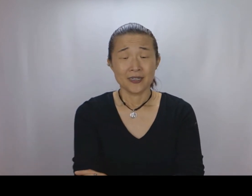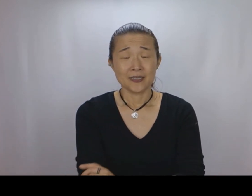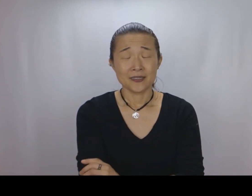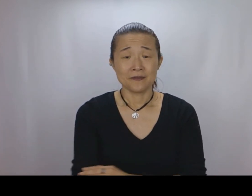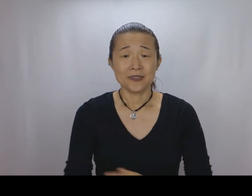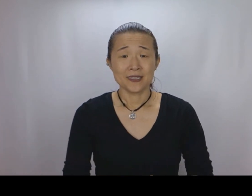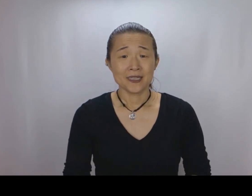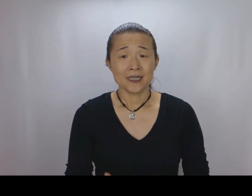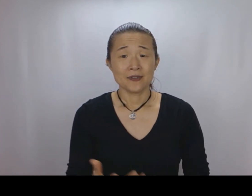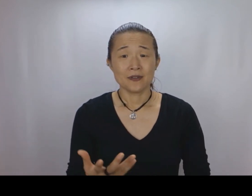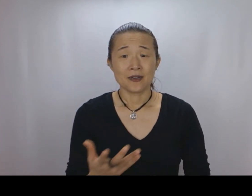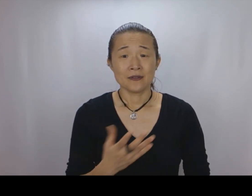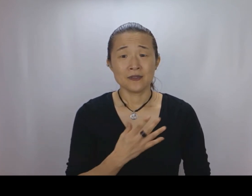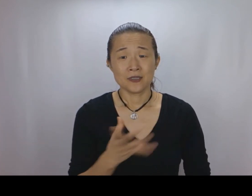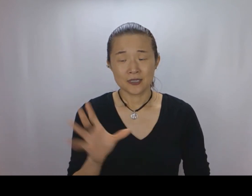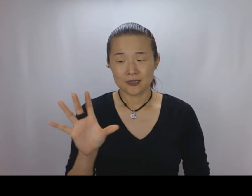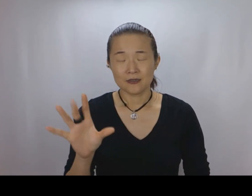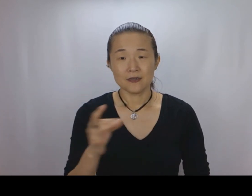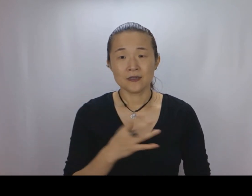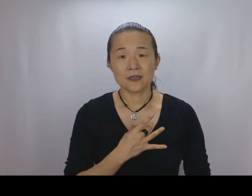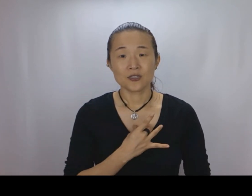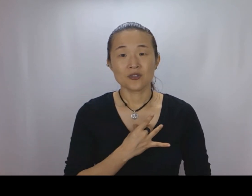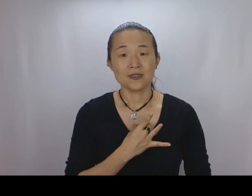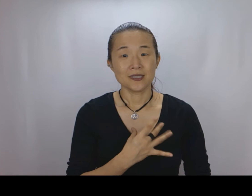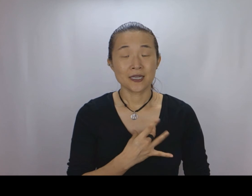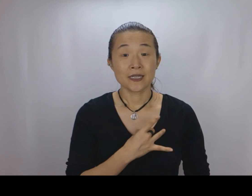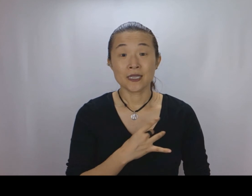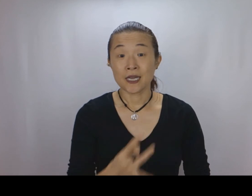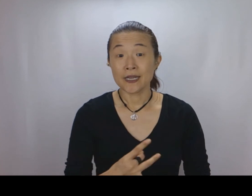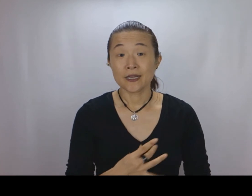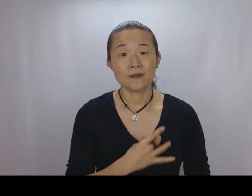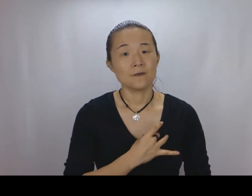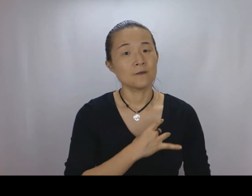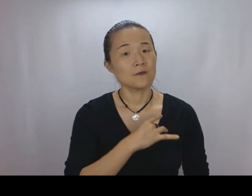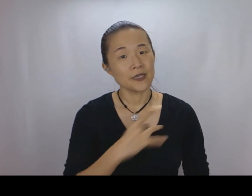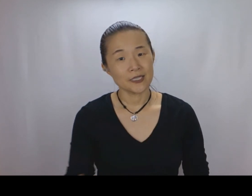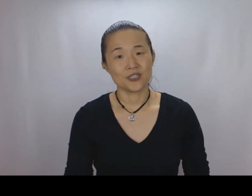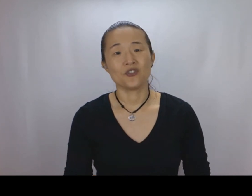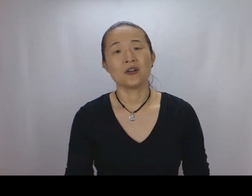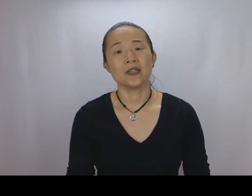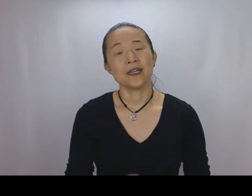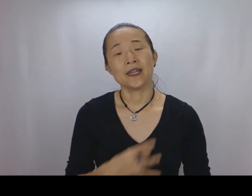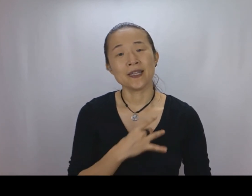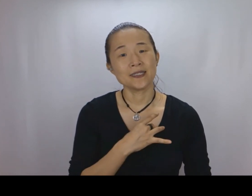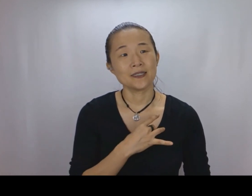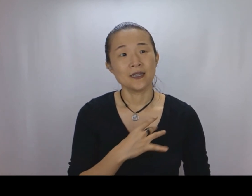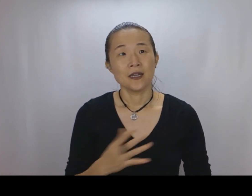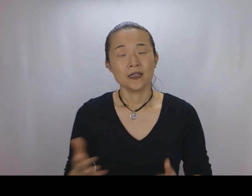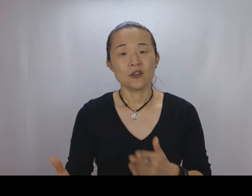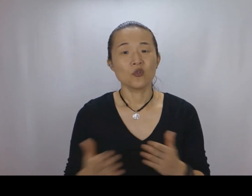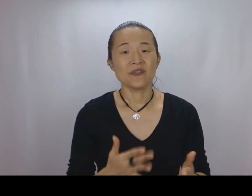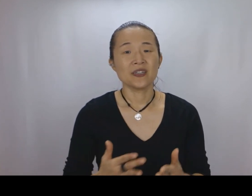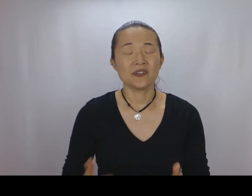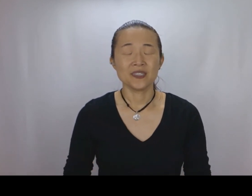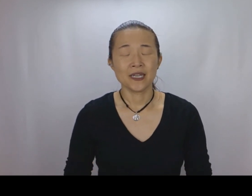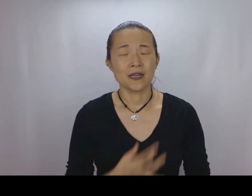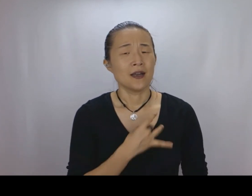So, instead you just, you're going to sign like really strongly and that's the equivalent of saying,